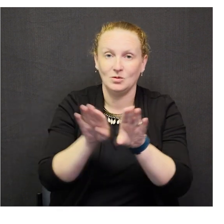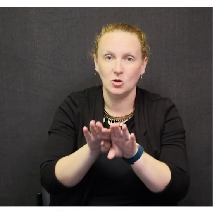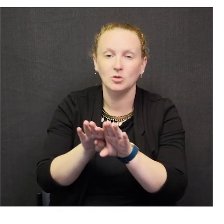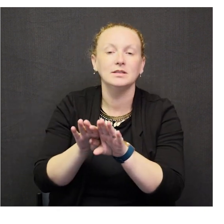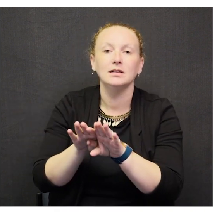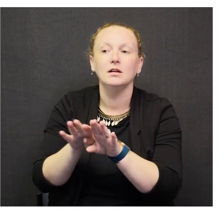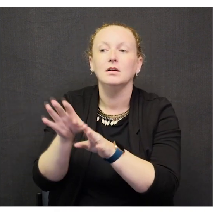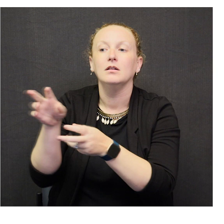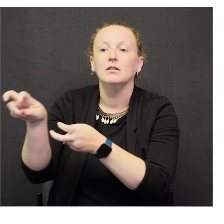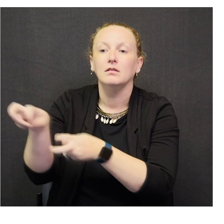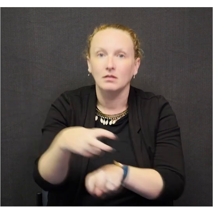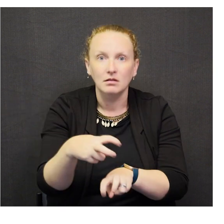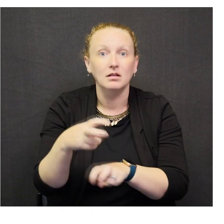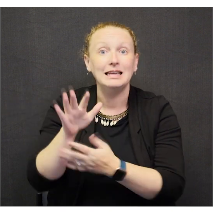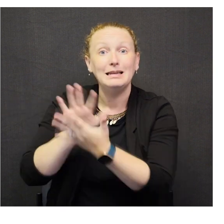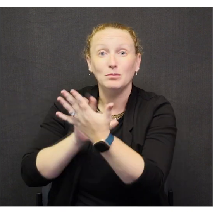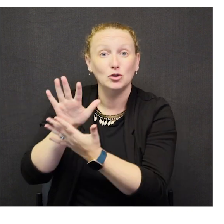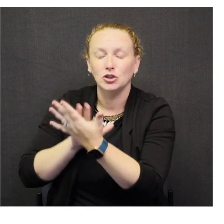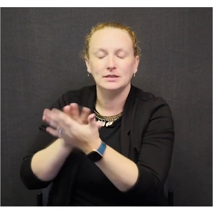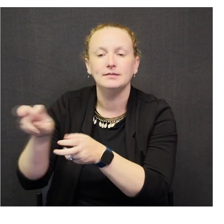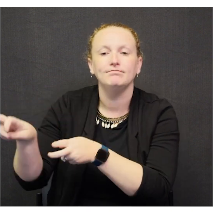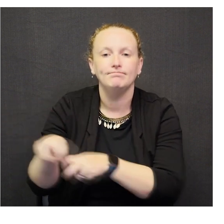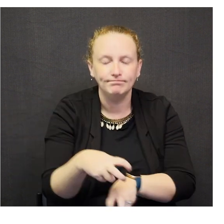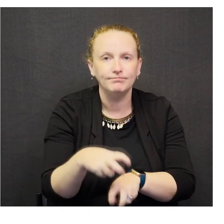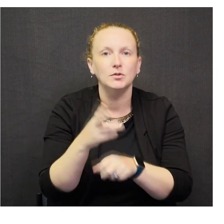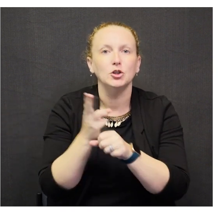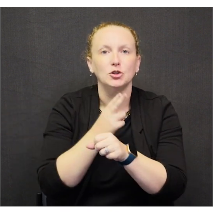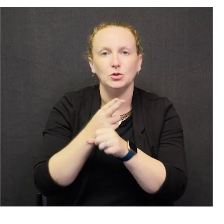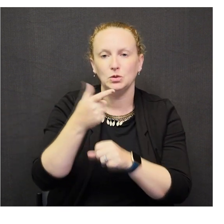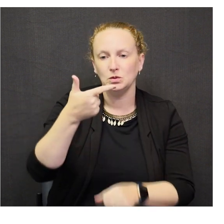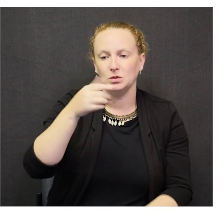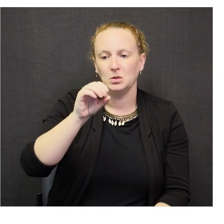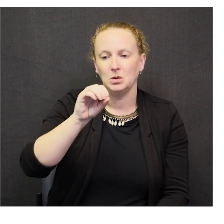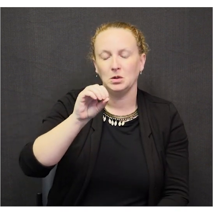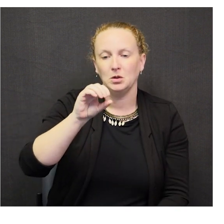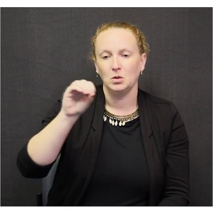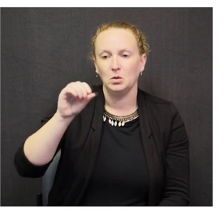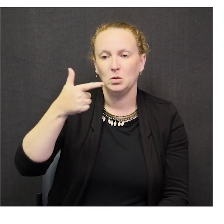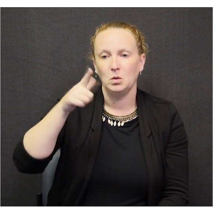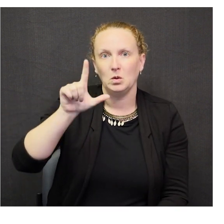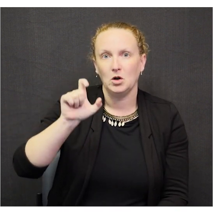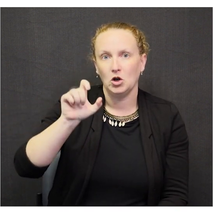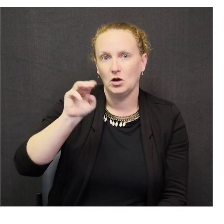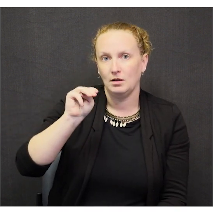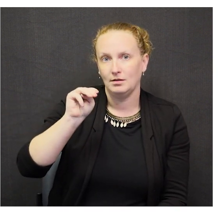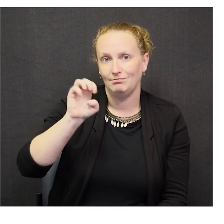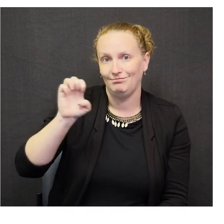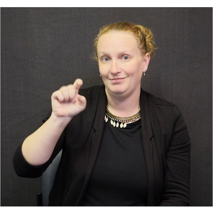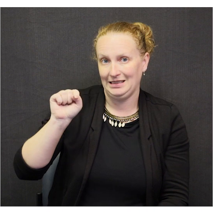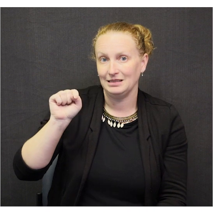implement a Google meet as a tele-health platform. We are We are a Google organization. We were